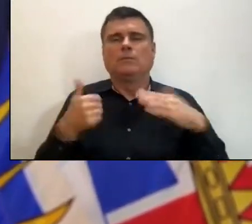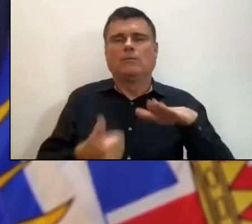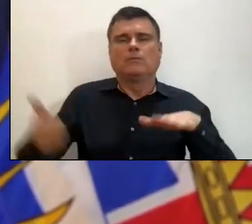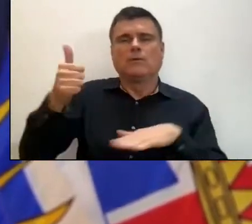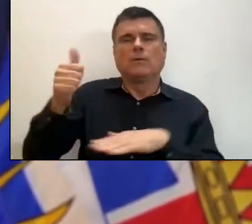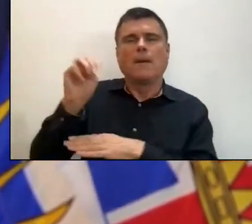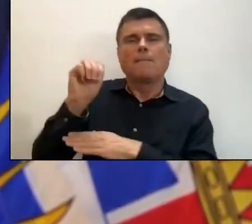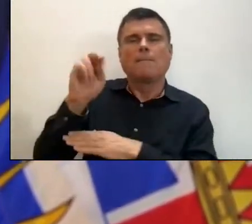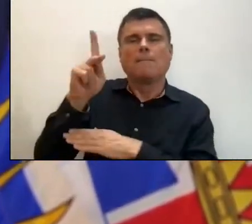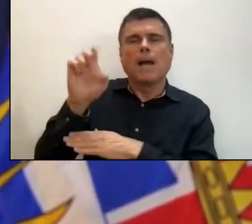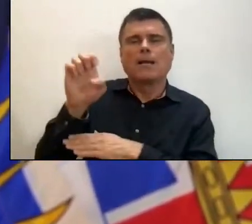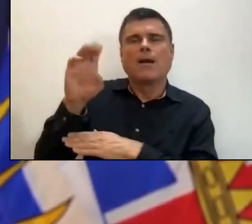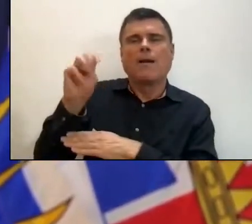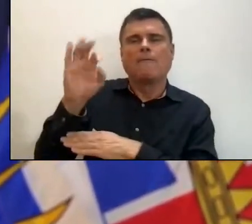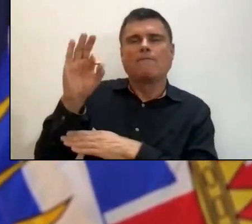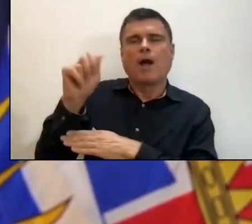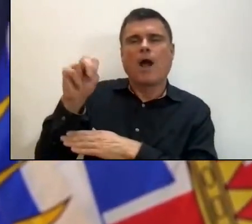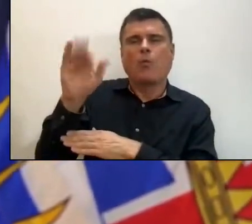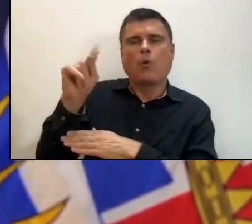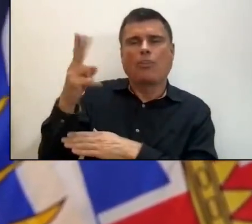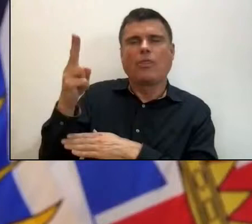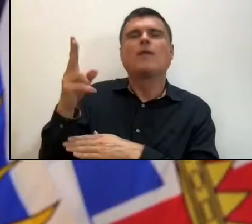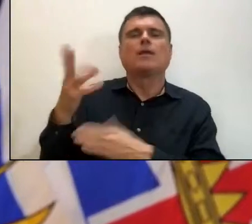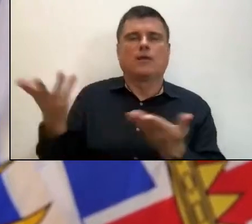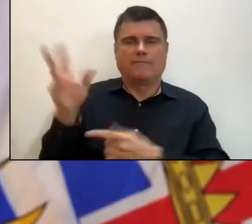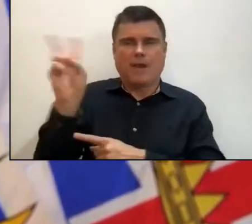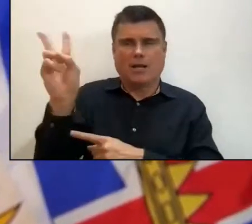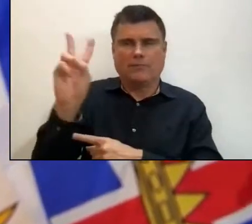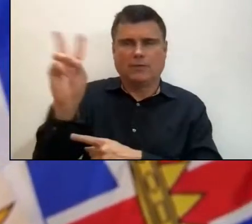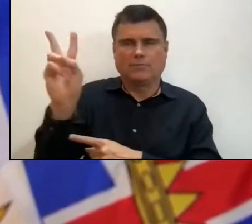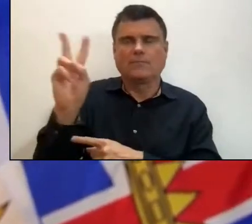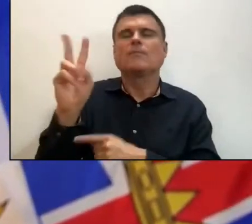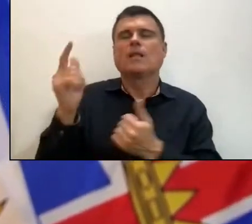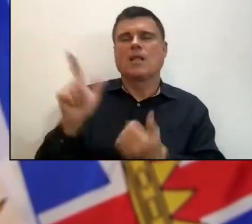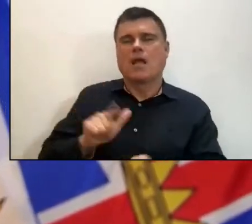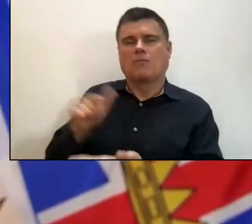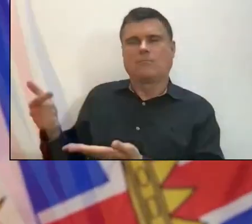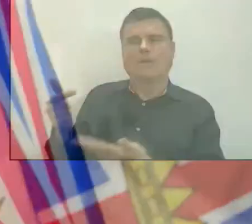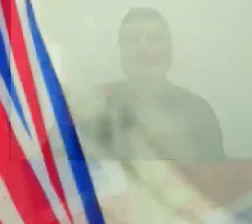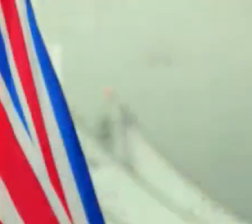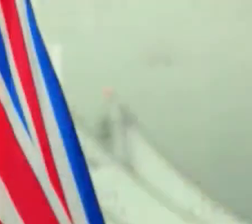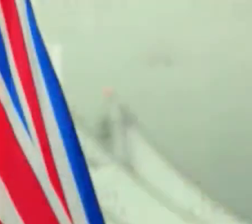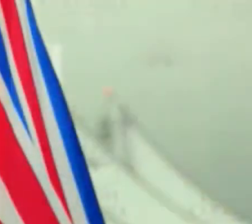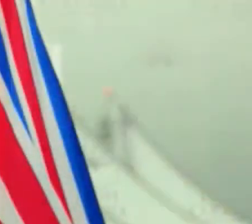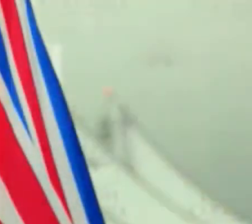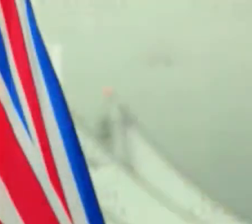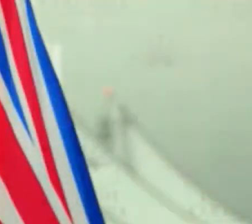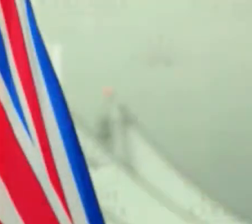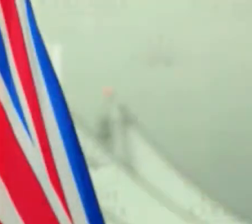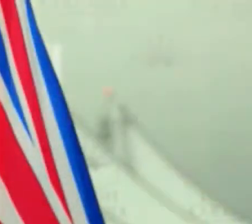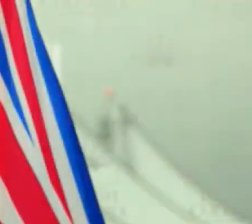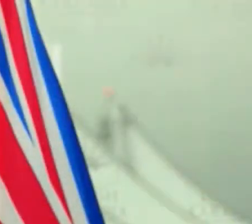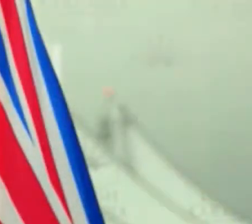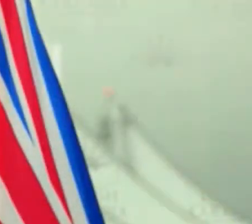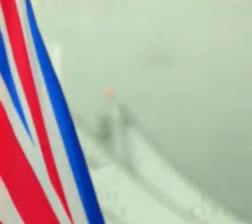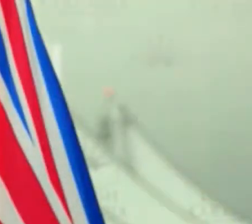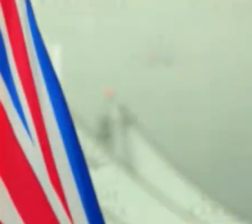follow-up. I will hand it over now to the minister. Thank you and good afternoon. I'm honored to be here on the